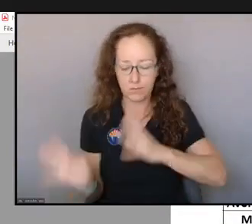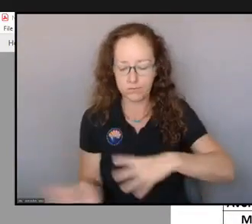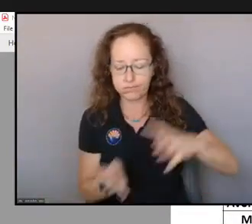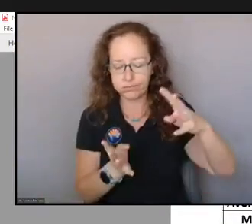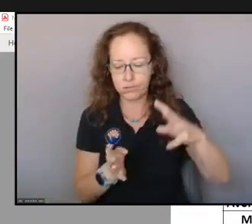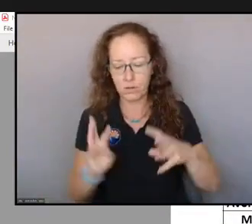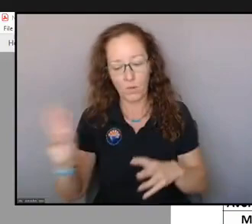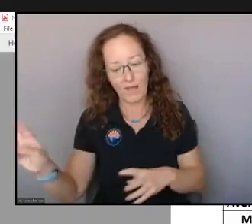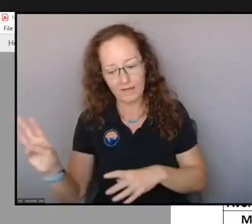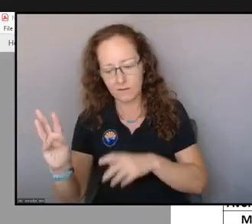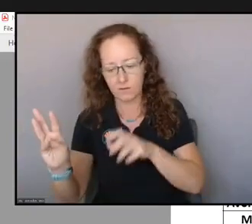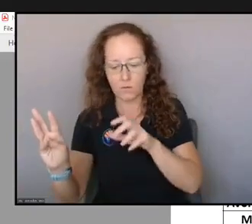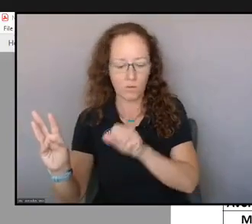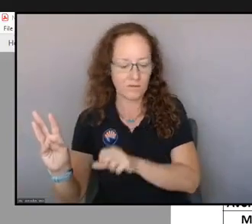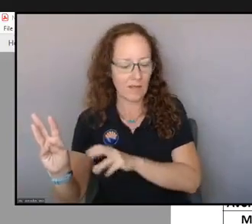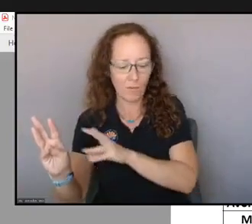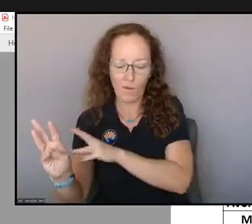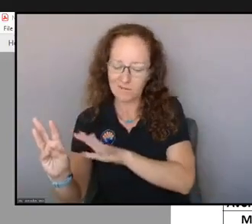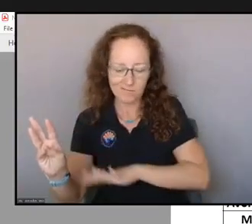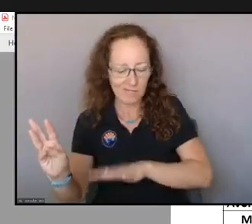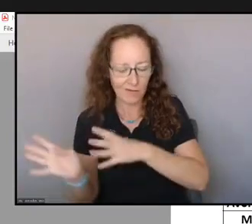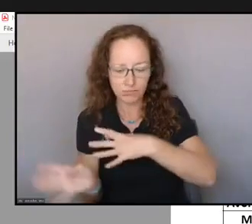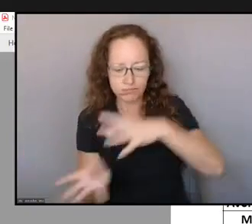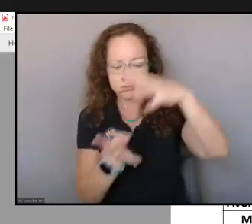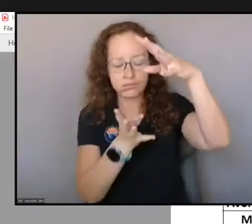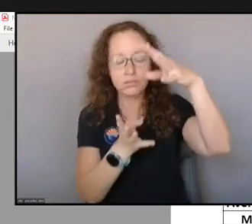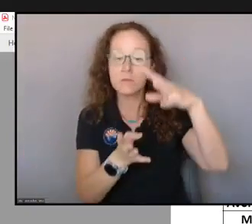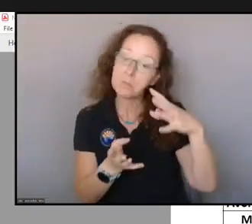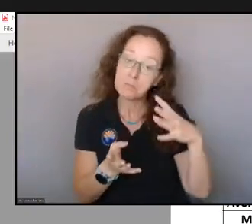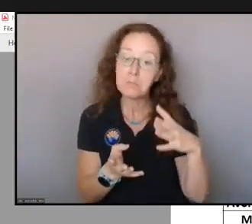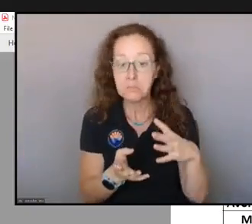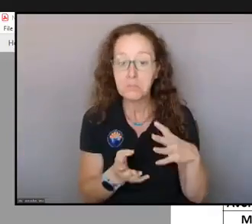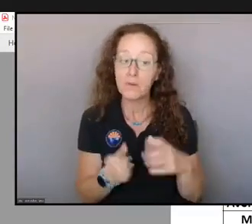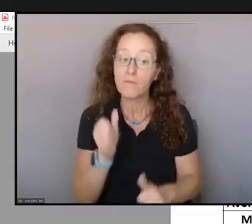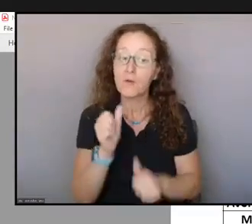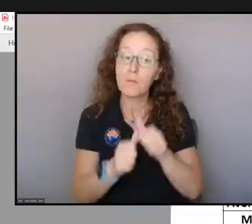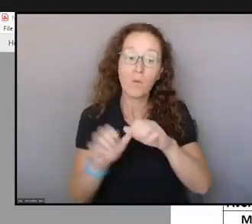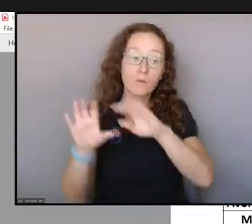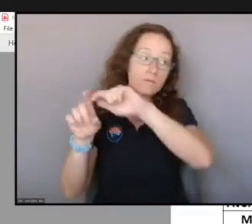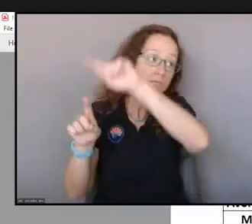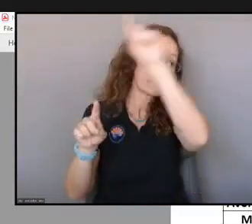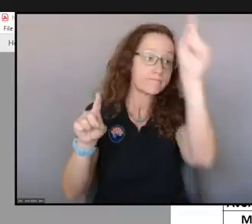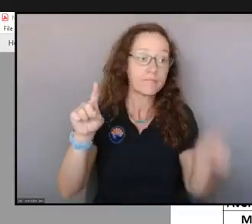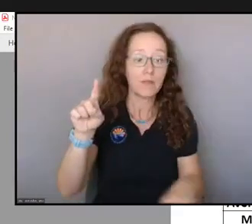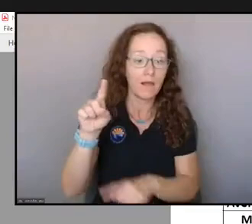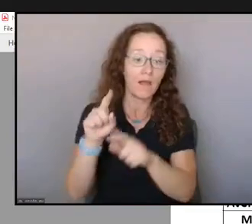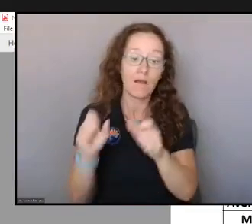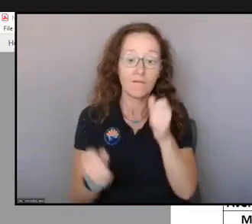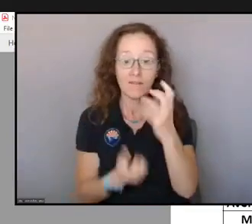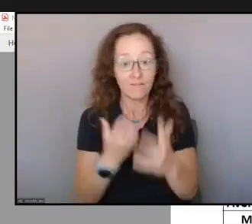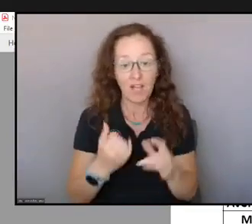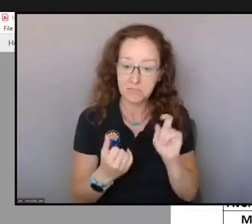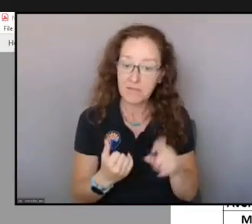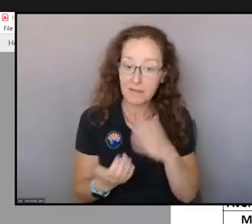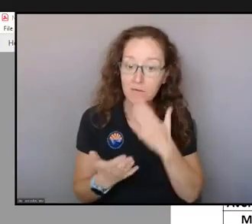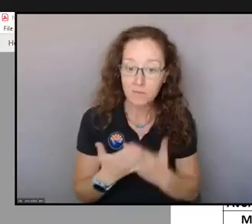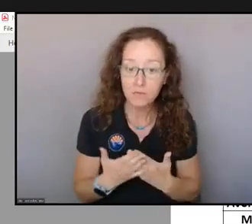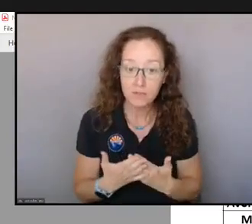AREA THE FIRE IS IN, AND THAT IS A FAIRLY GOOD WIND DIRECTION FOR MOST ALL OF THE FIRE TOMORROW.